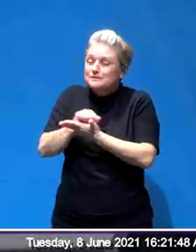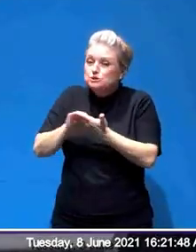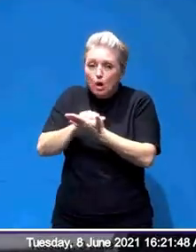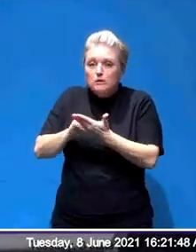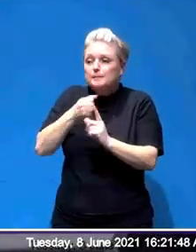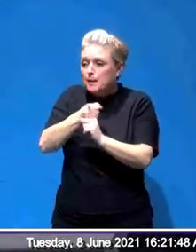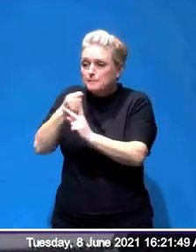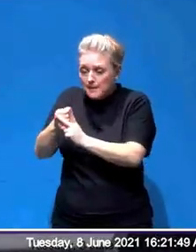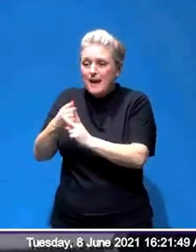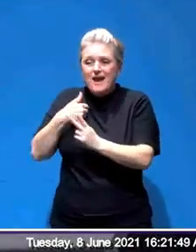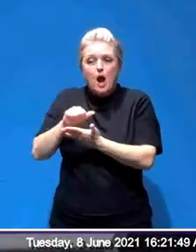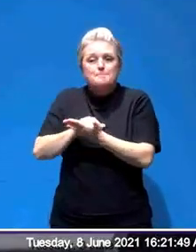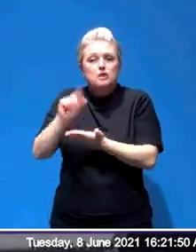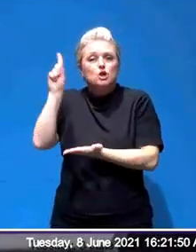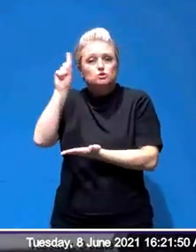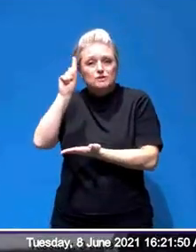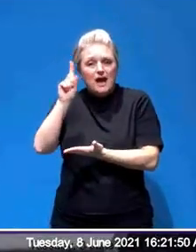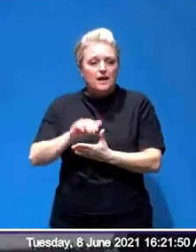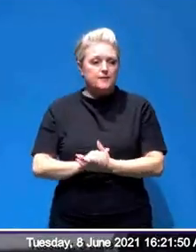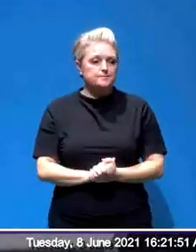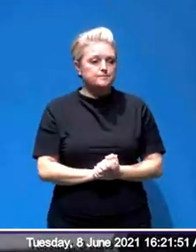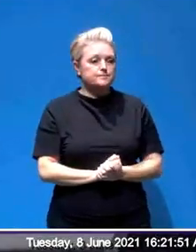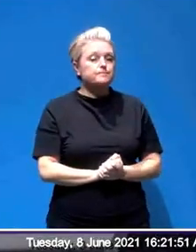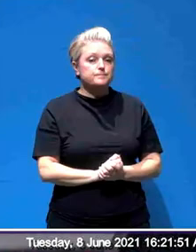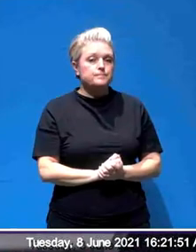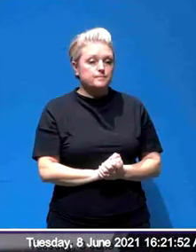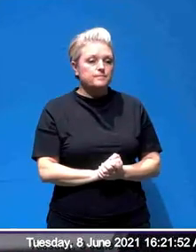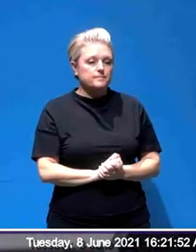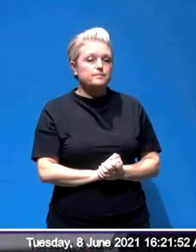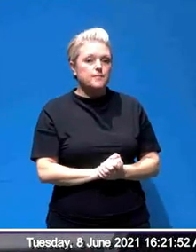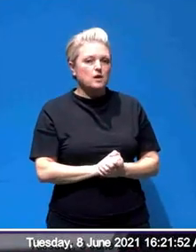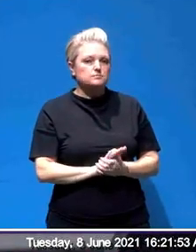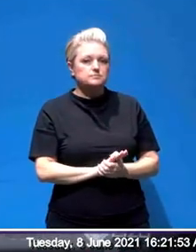Indeed, you have come to learn that the family, in particular